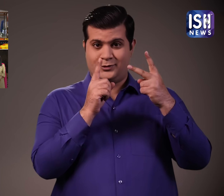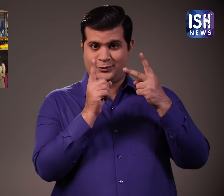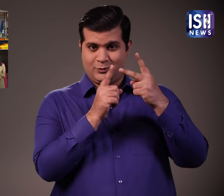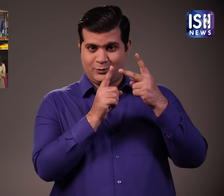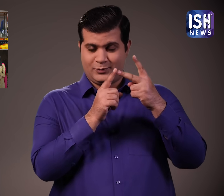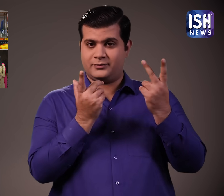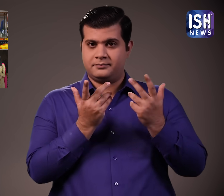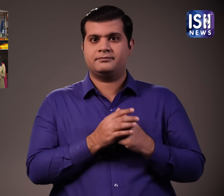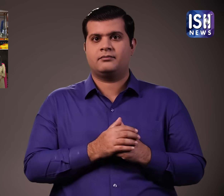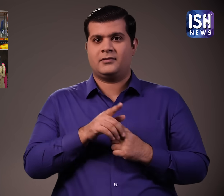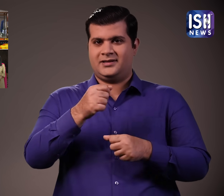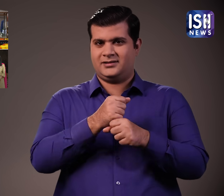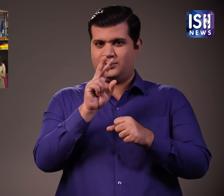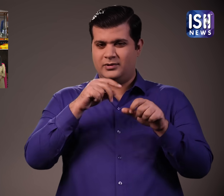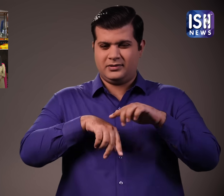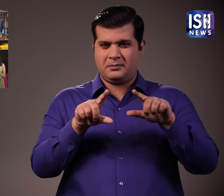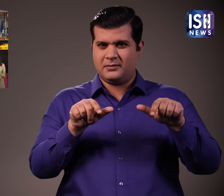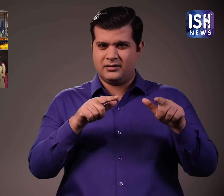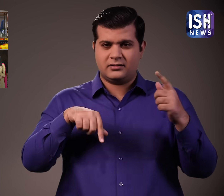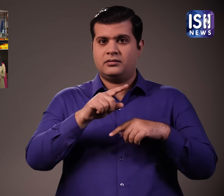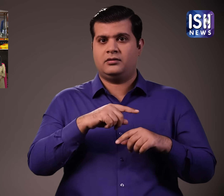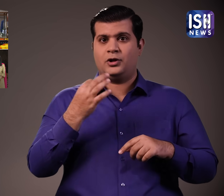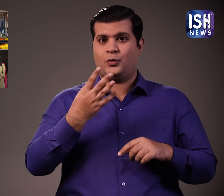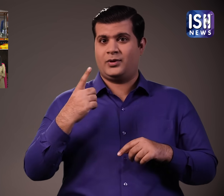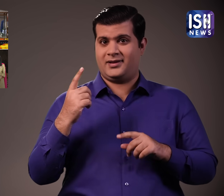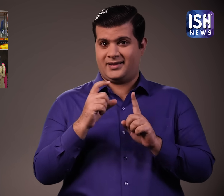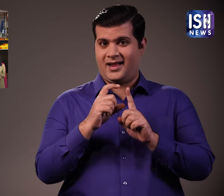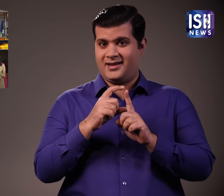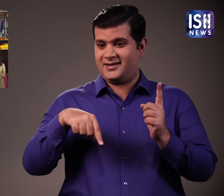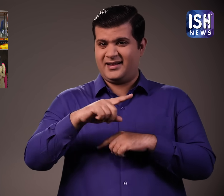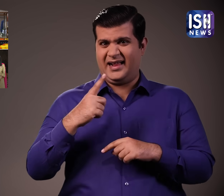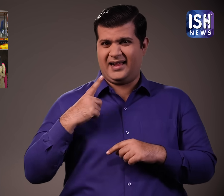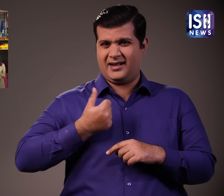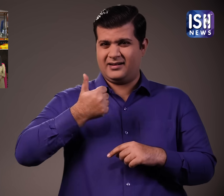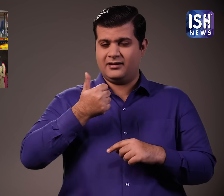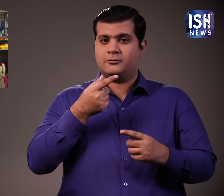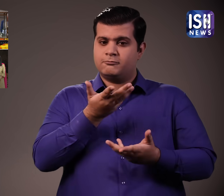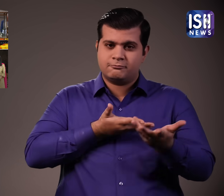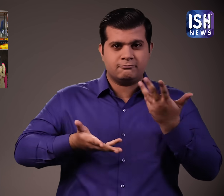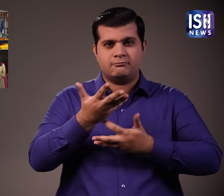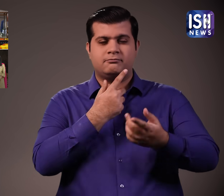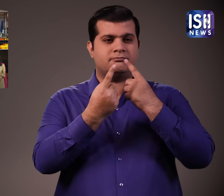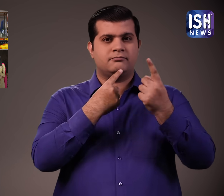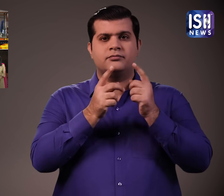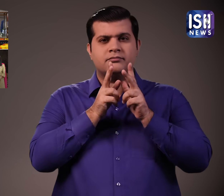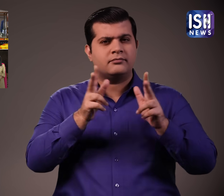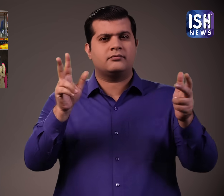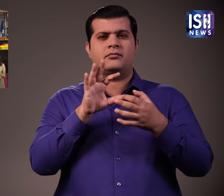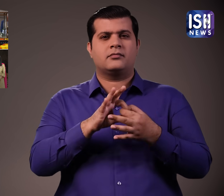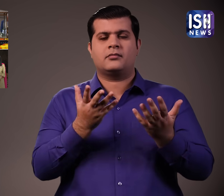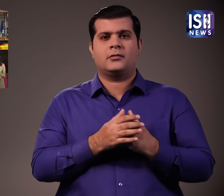2. The G20 also adopted the New Delhi Leaders Summit Declaration which stated,